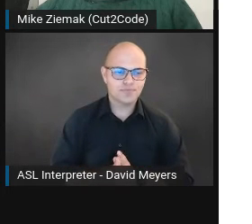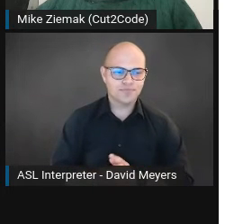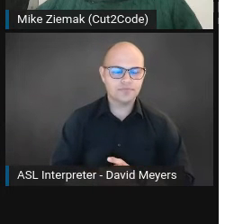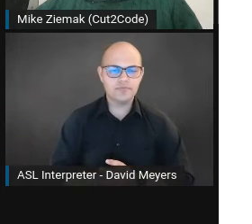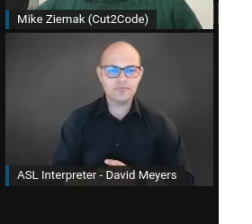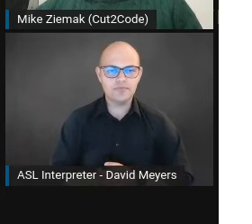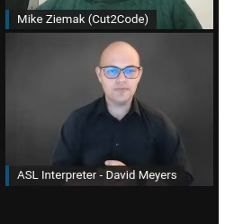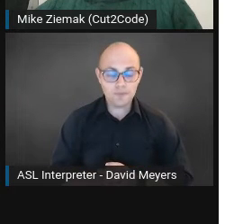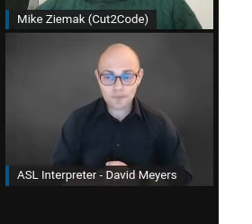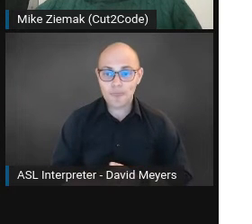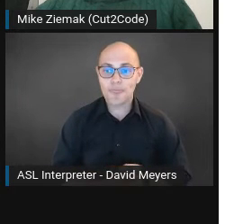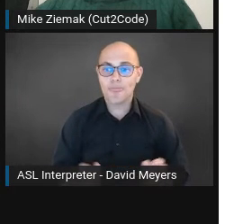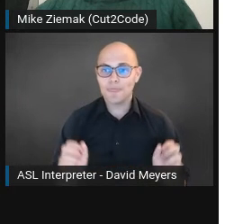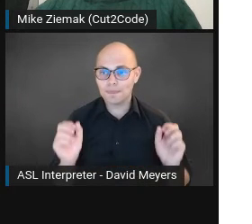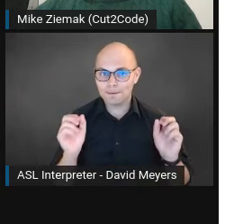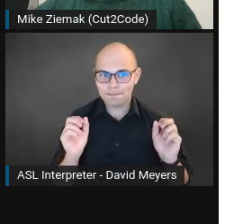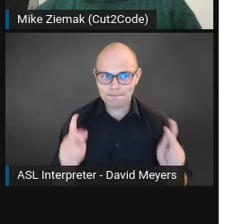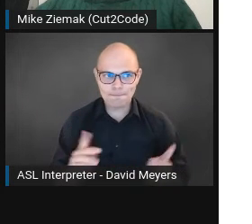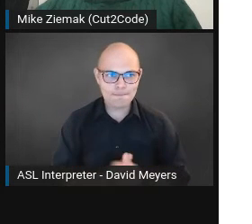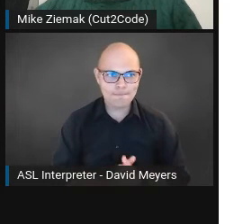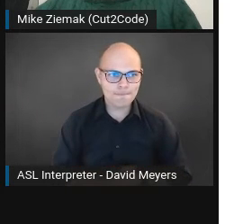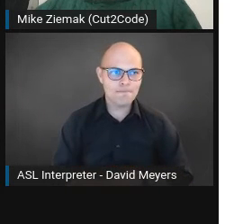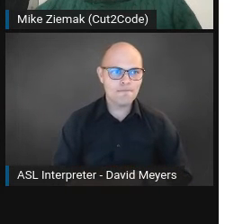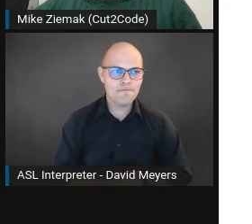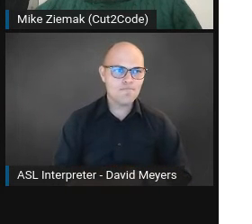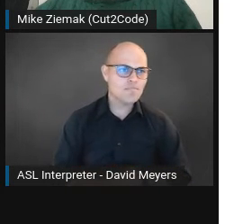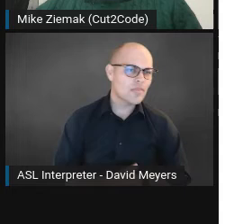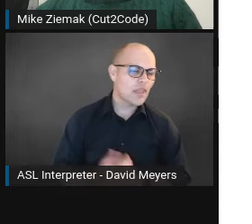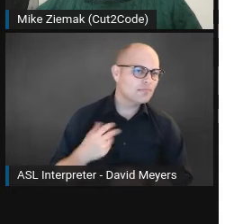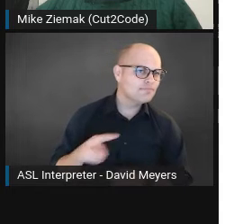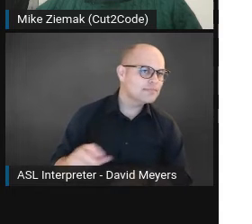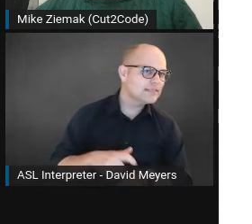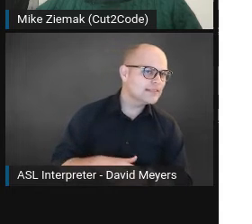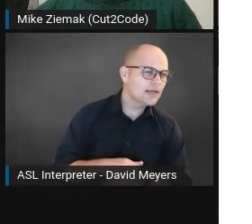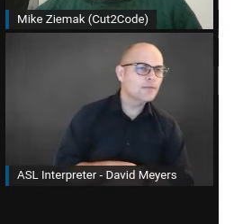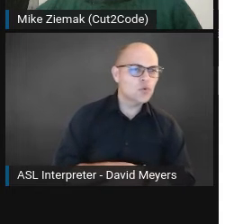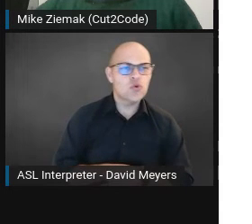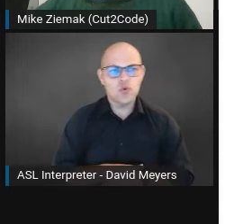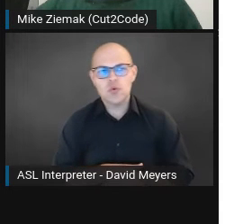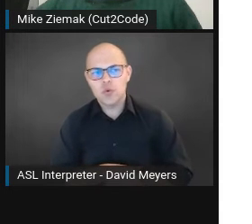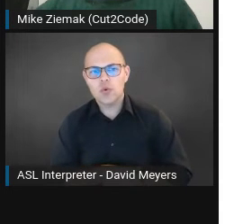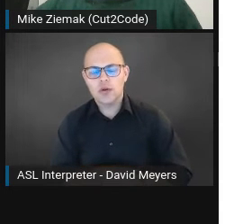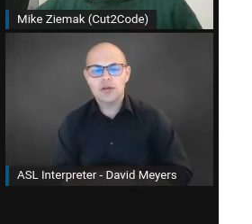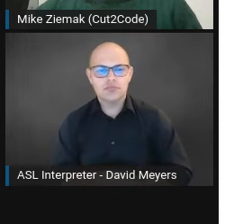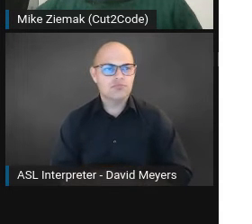All right. I'm just being conscious of time. Let me proceed to the case study.